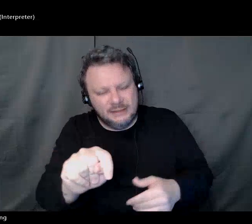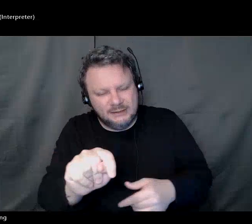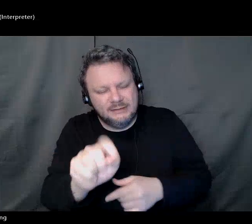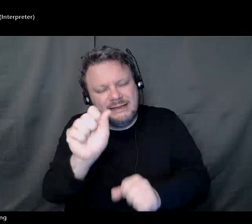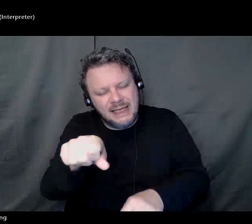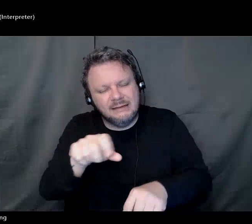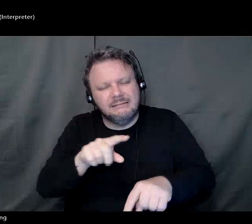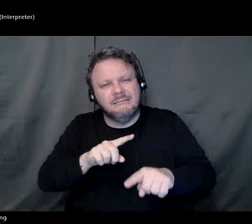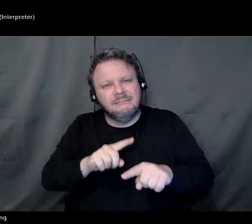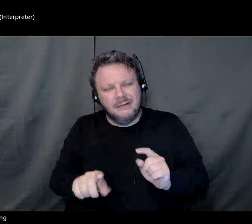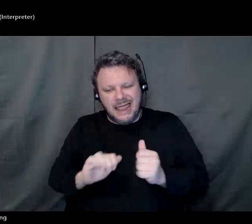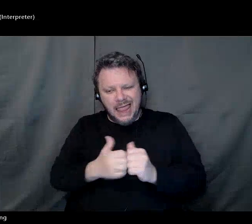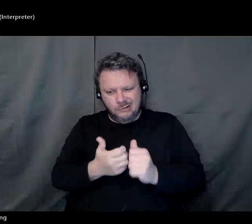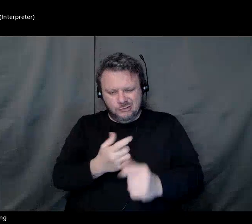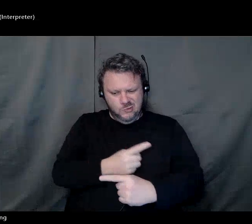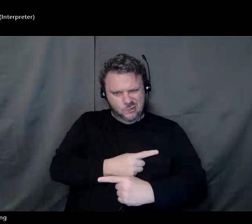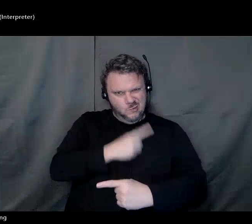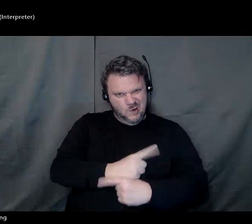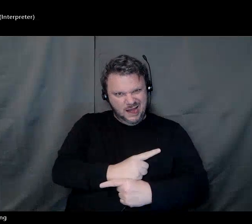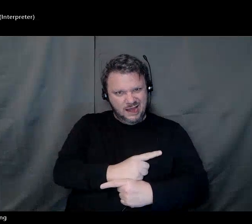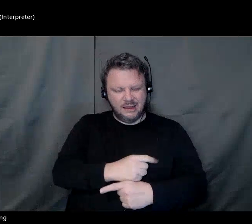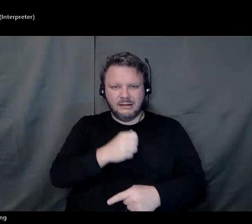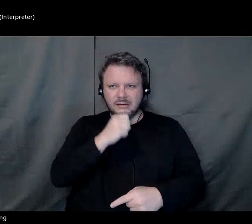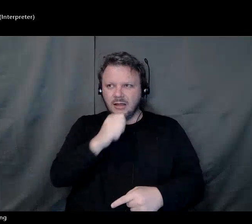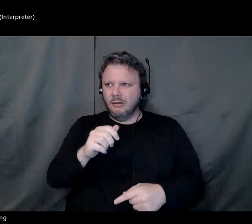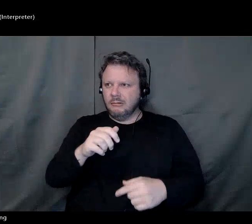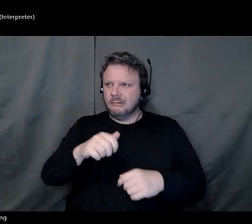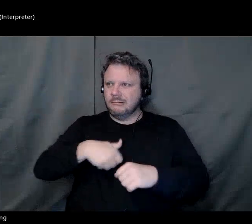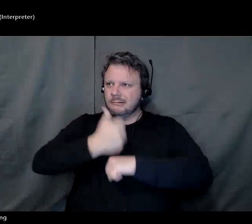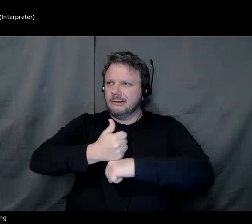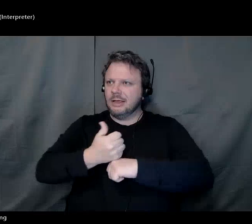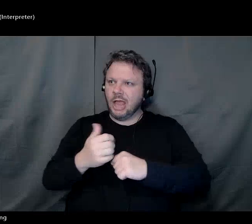But the way to get this right is to not build yet another solution.